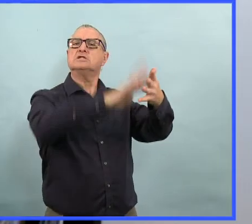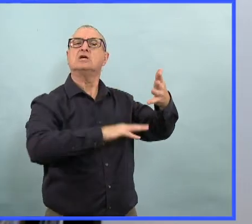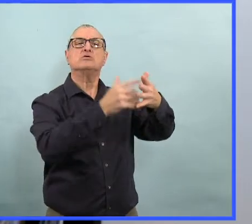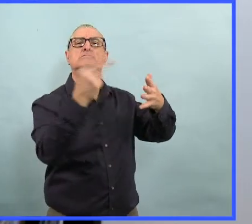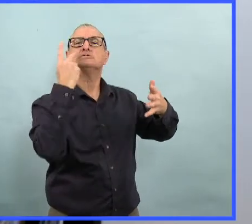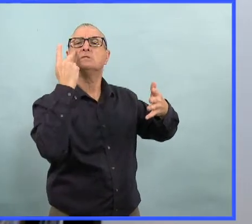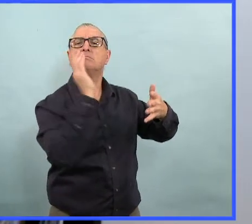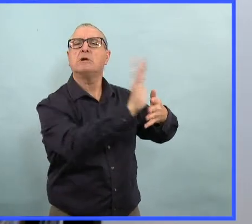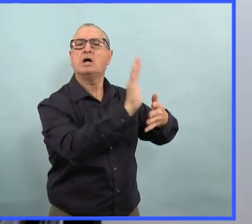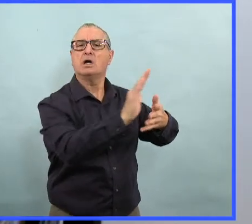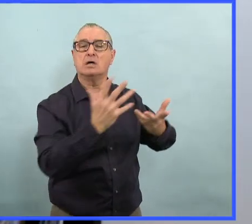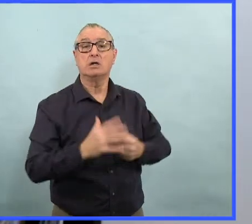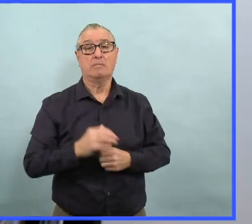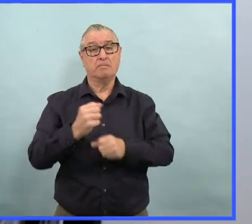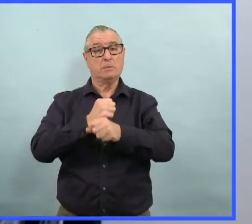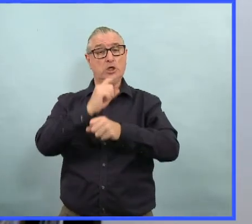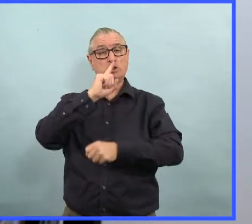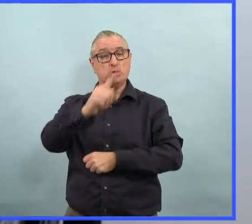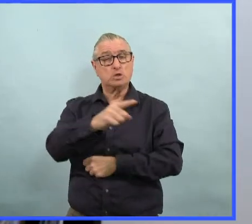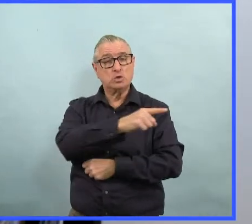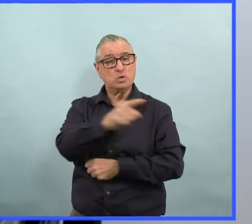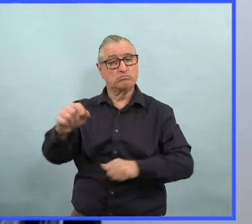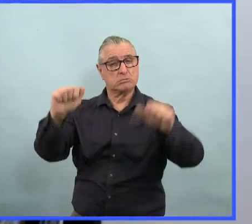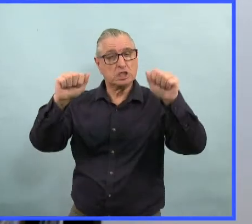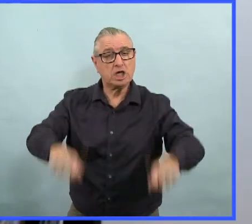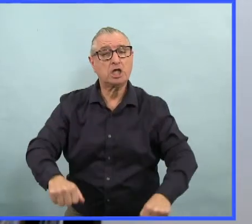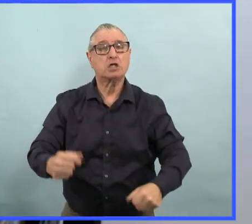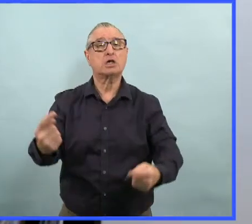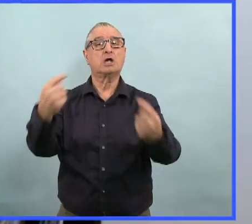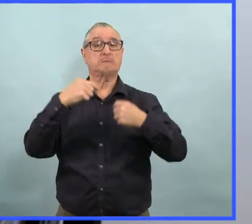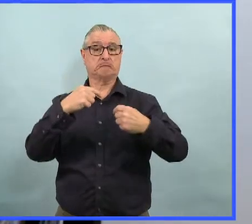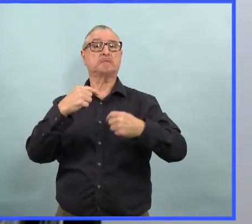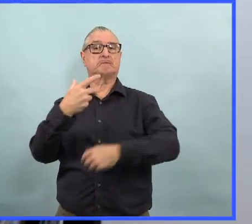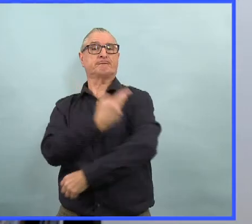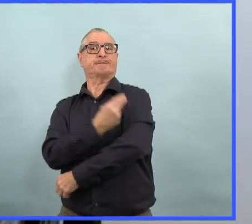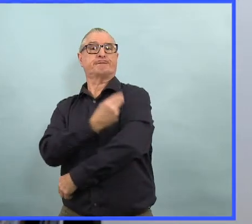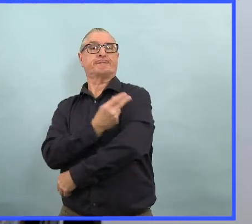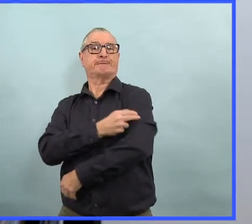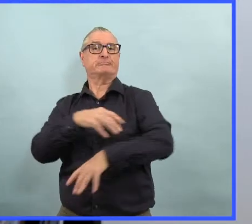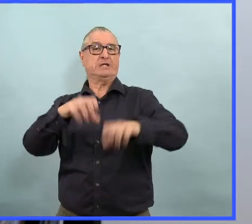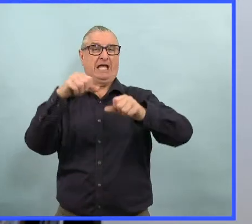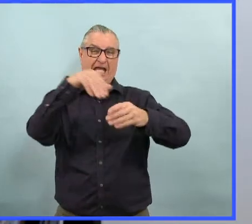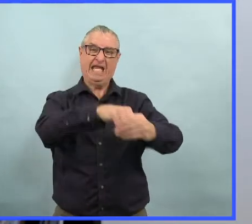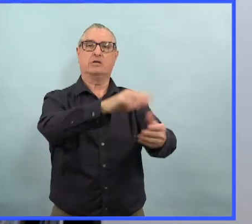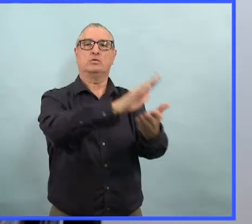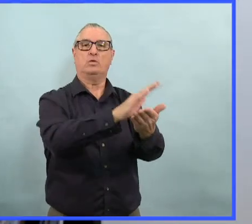participating in the school's covet 19 vaccine program is a convenient way to take that next